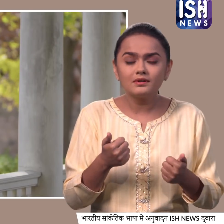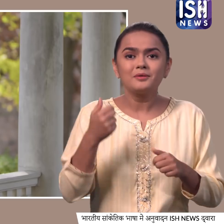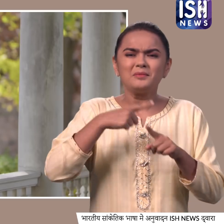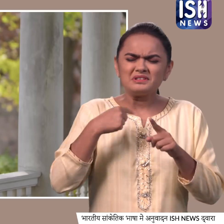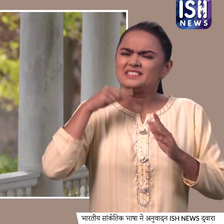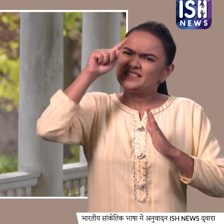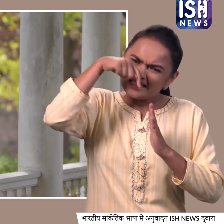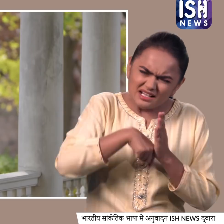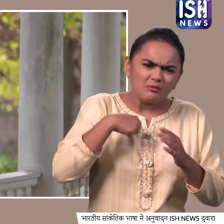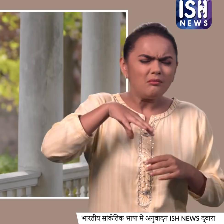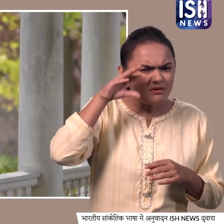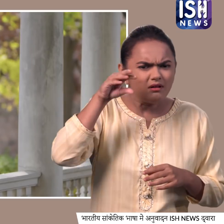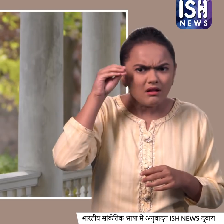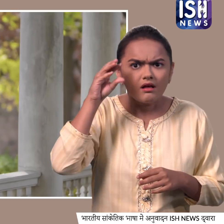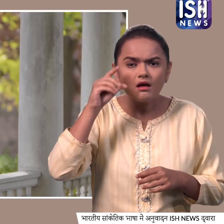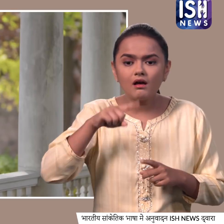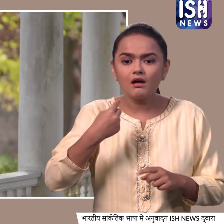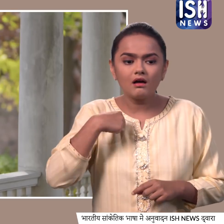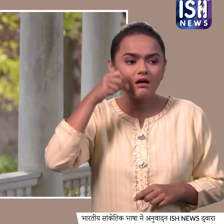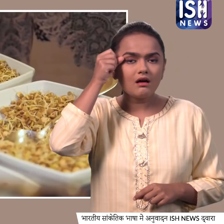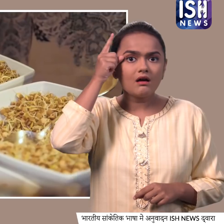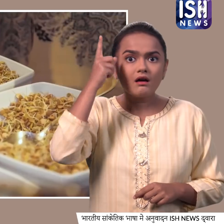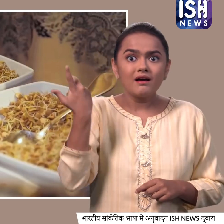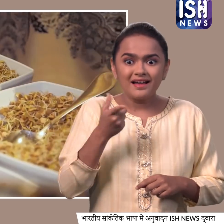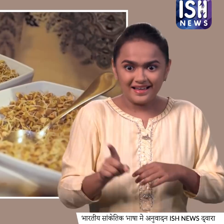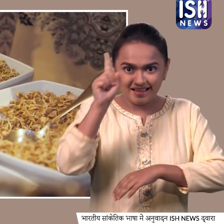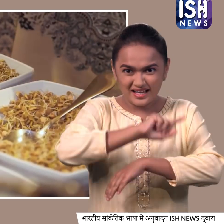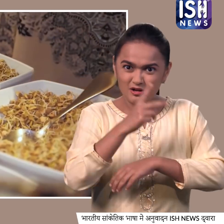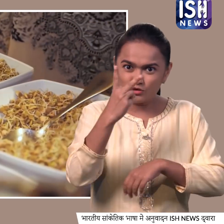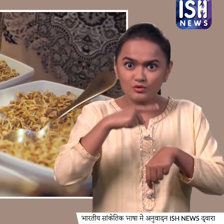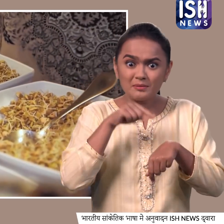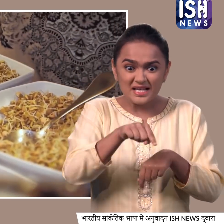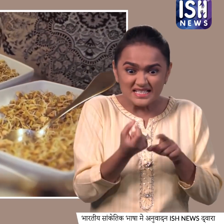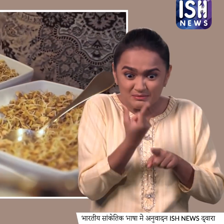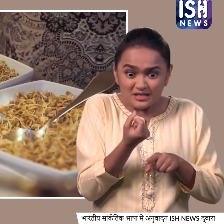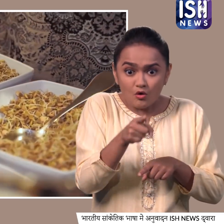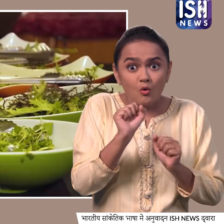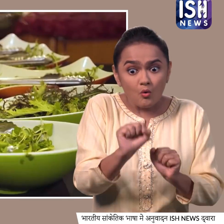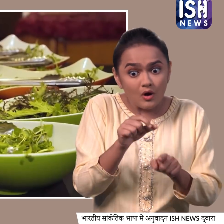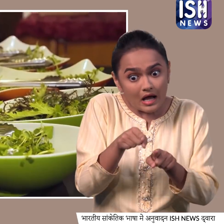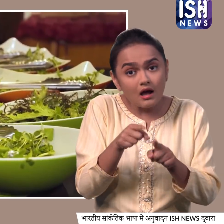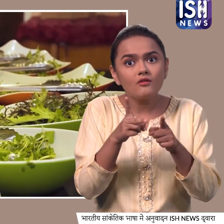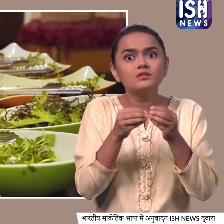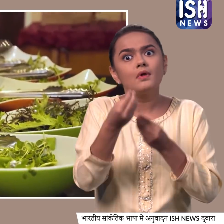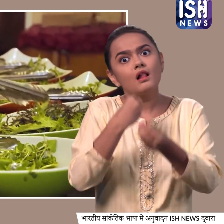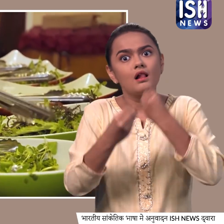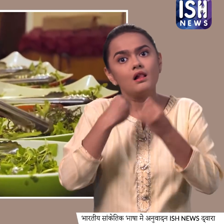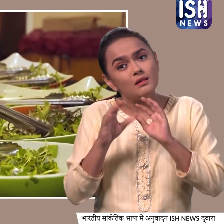When I looked into it in more depth, I found out that they were having these sprouts twice a day